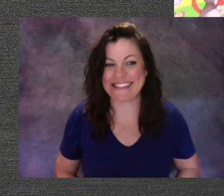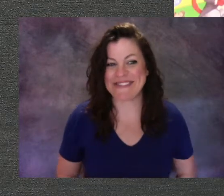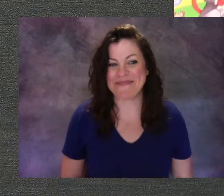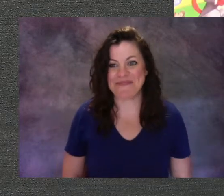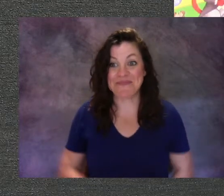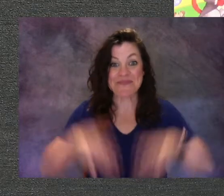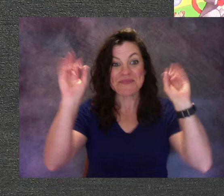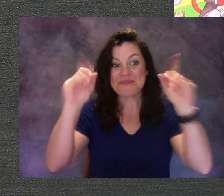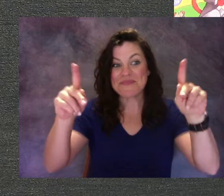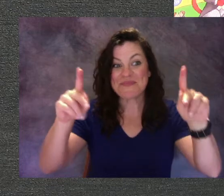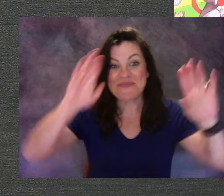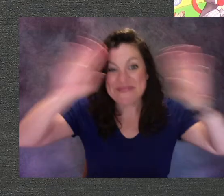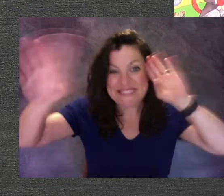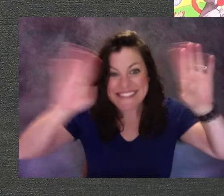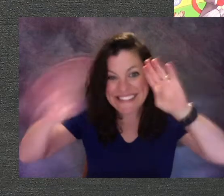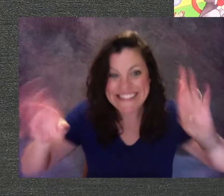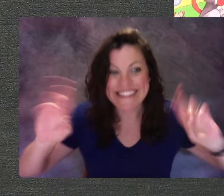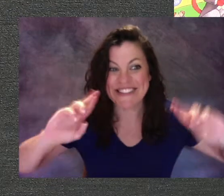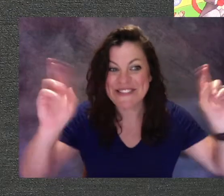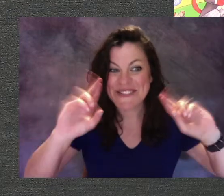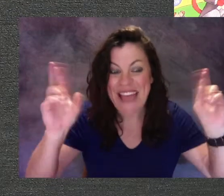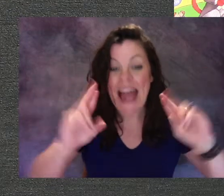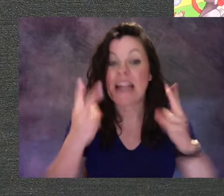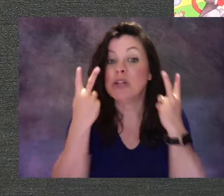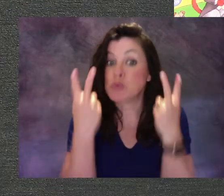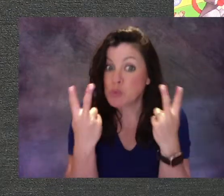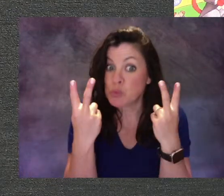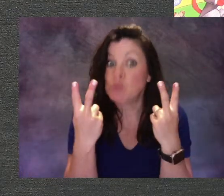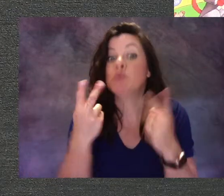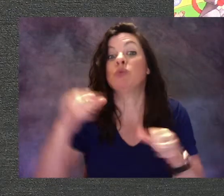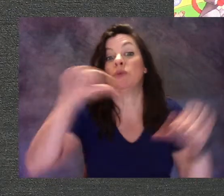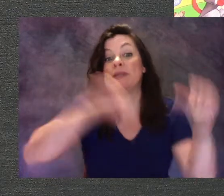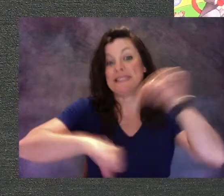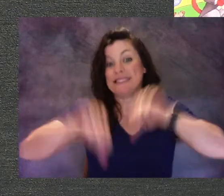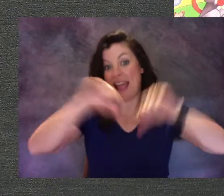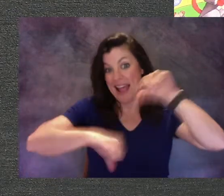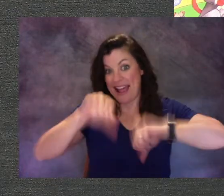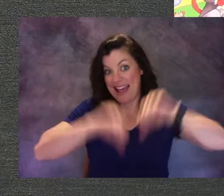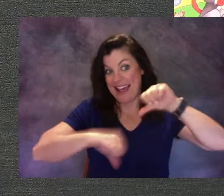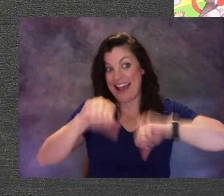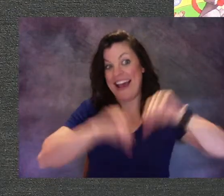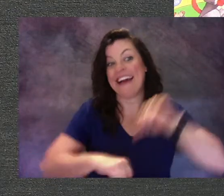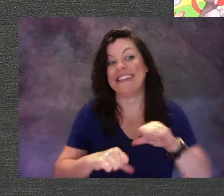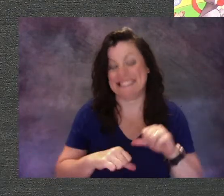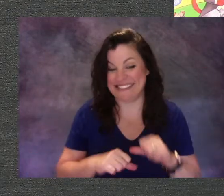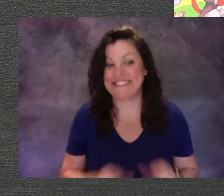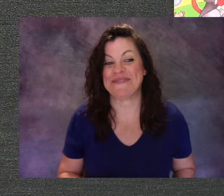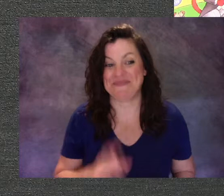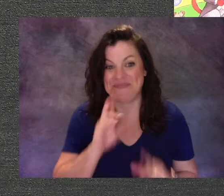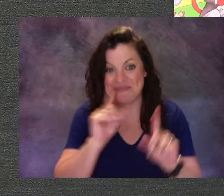Okay guys, are you ready to do two experiments? Are you ready? I got the stuff ready. Guess what?